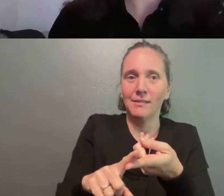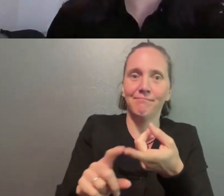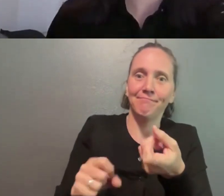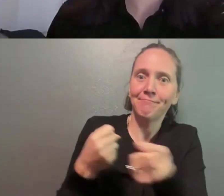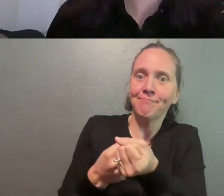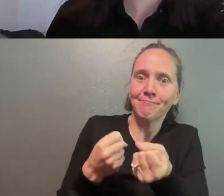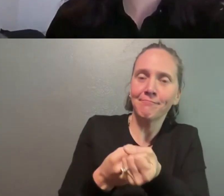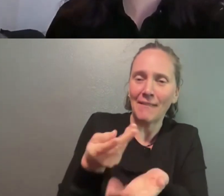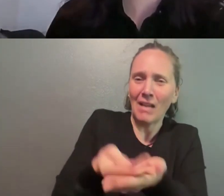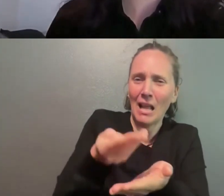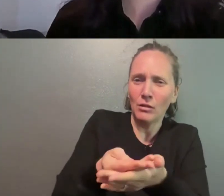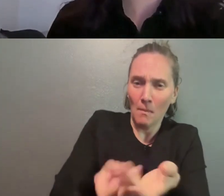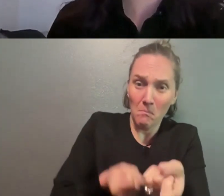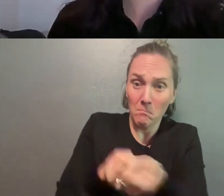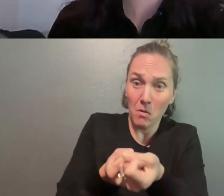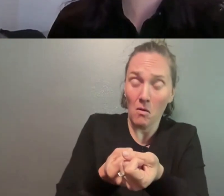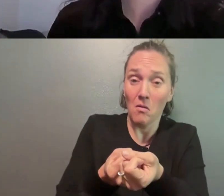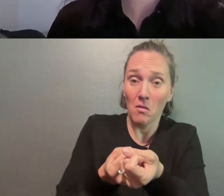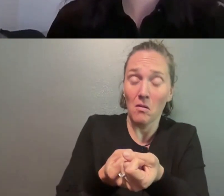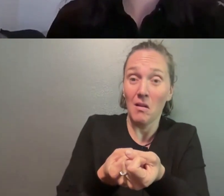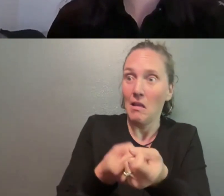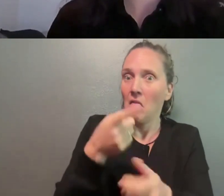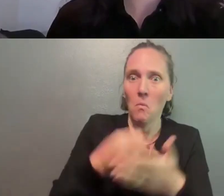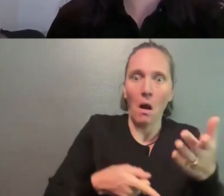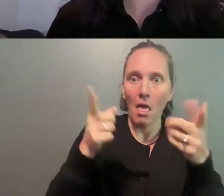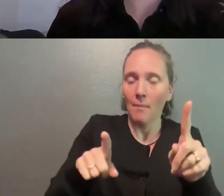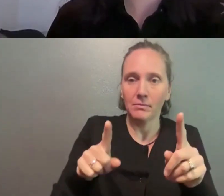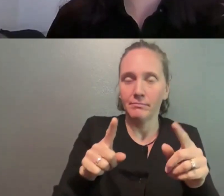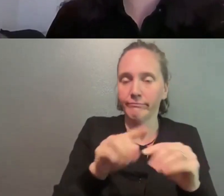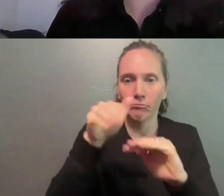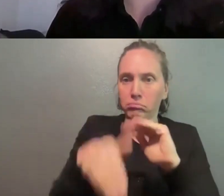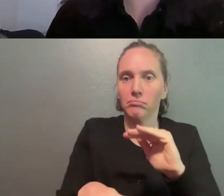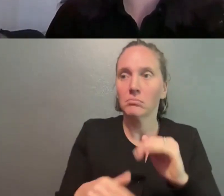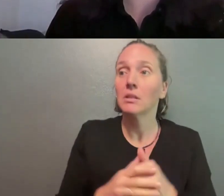So yeah, I think the more creative that we can get to ensure that families aren't